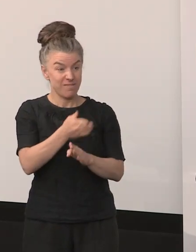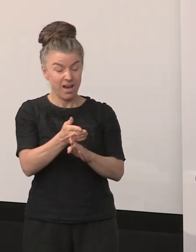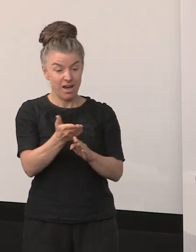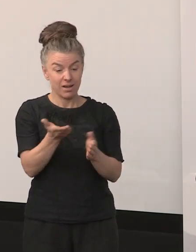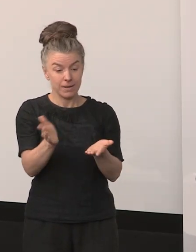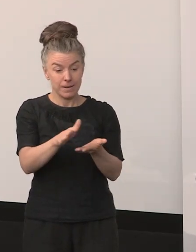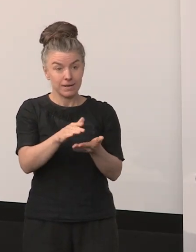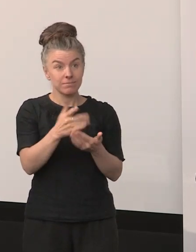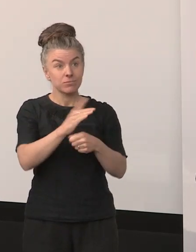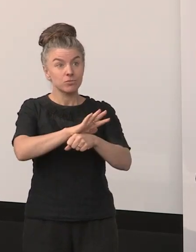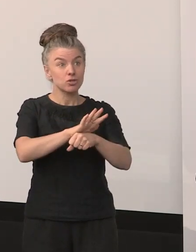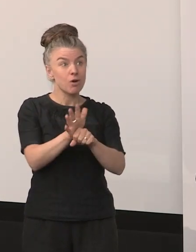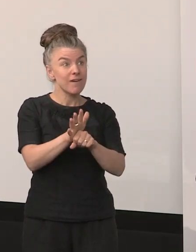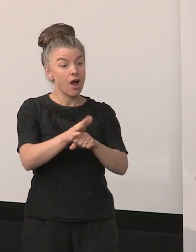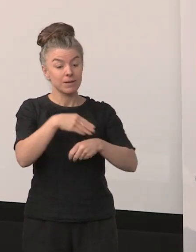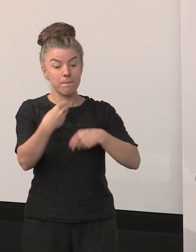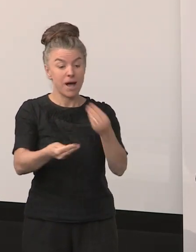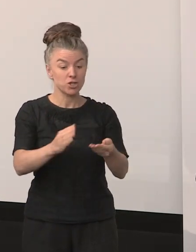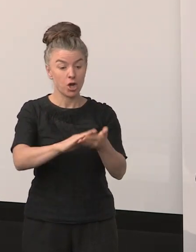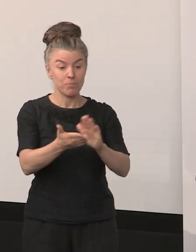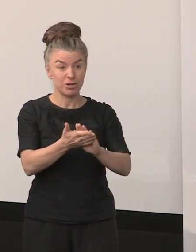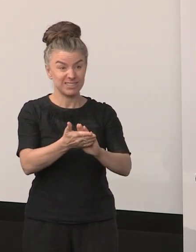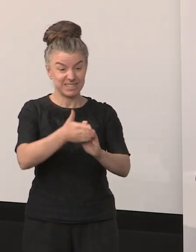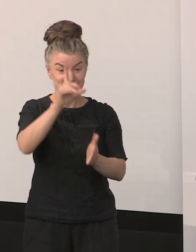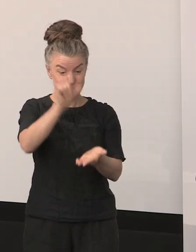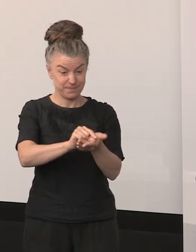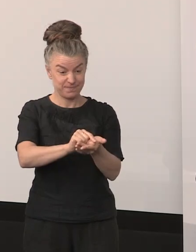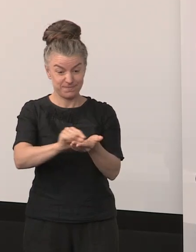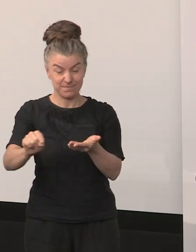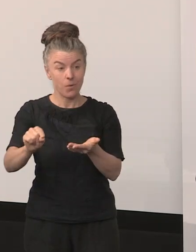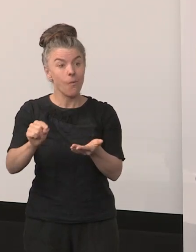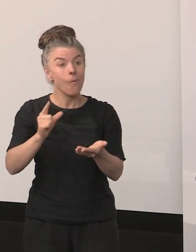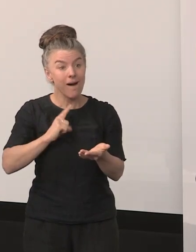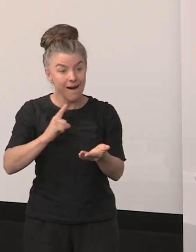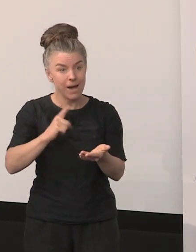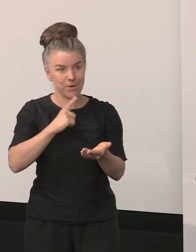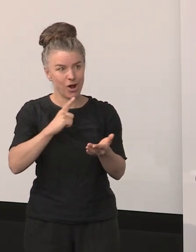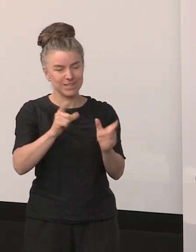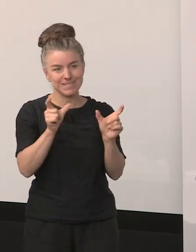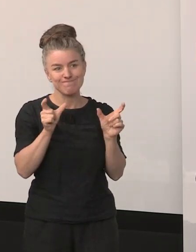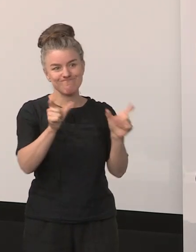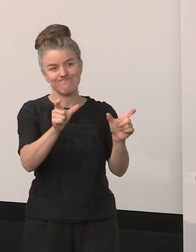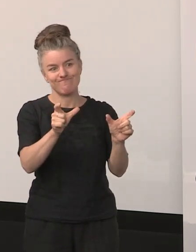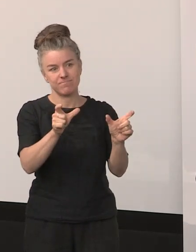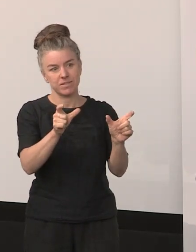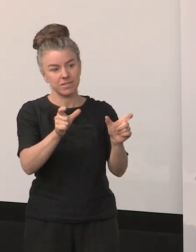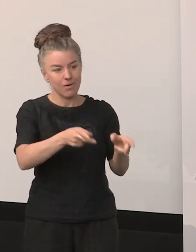this week, we had effectively been able to eliminate community transmission of